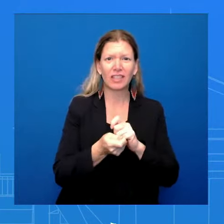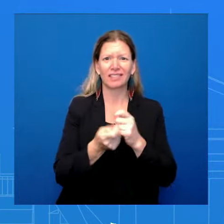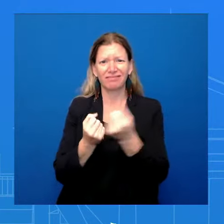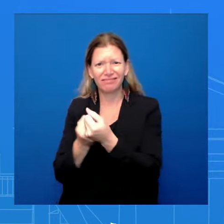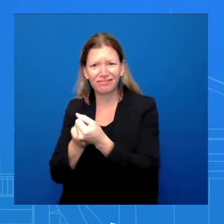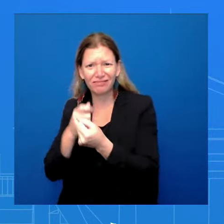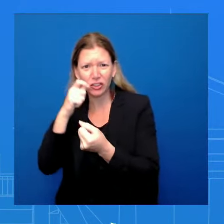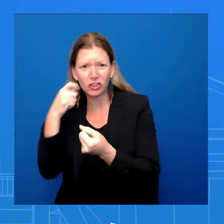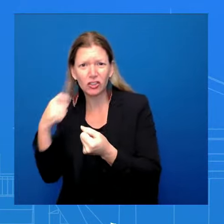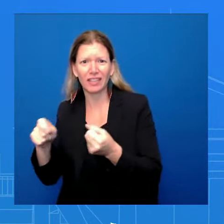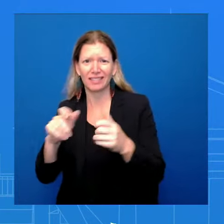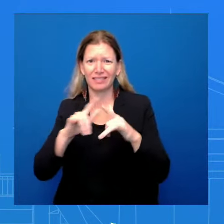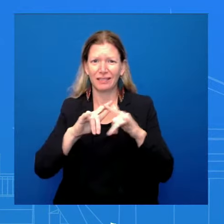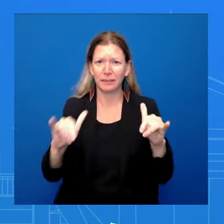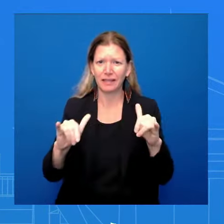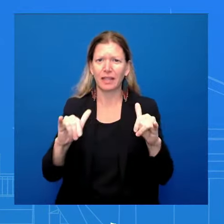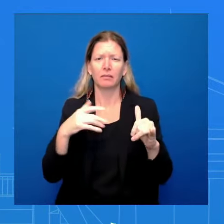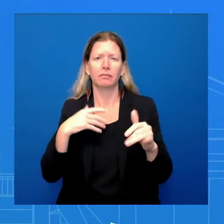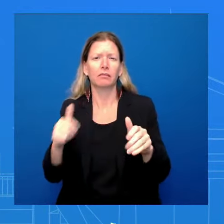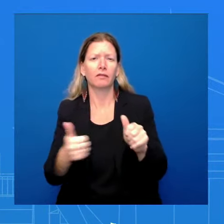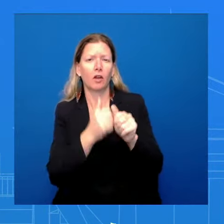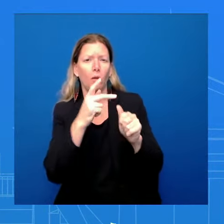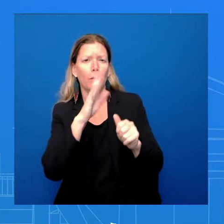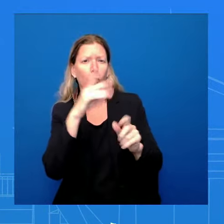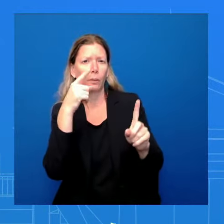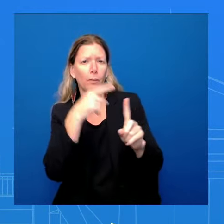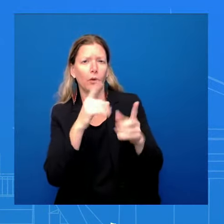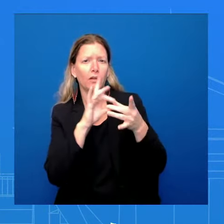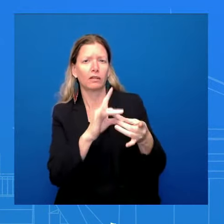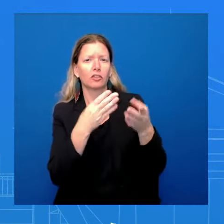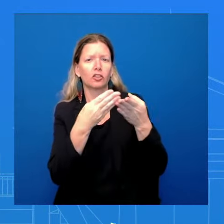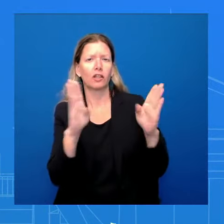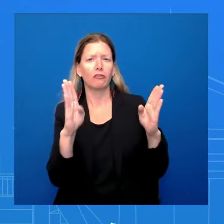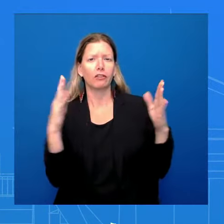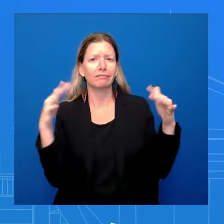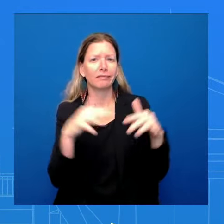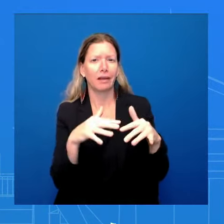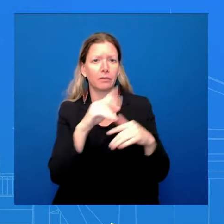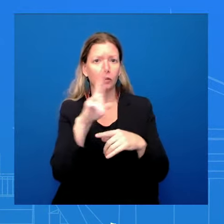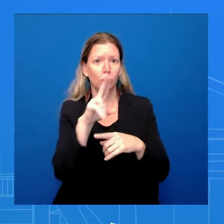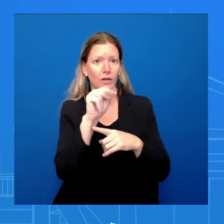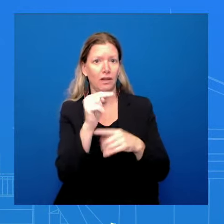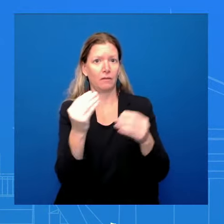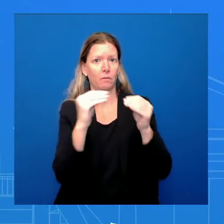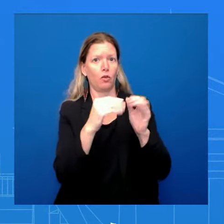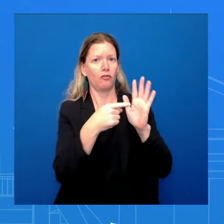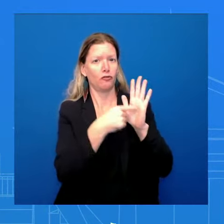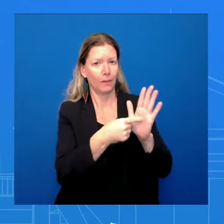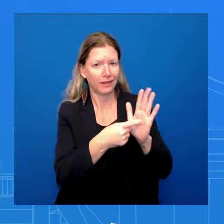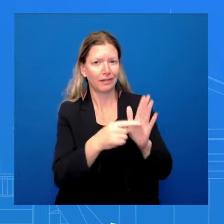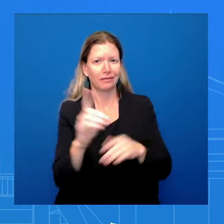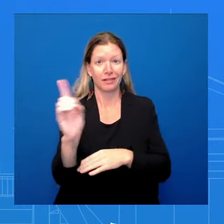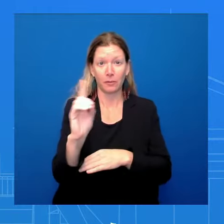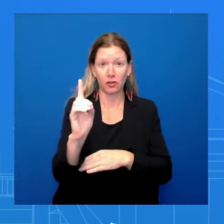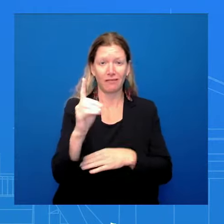and democratic and effective body, where are we in terms of the President's support to reform the Security Council?